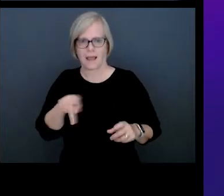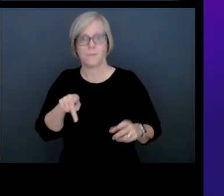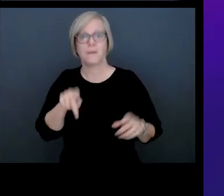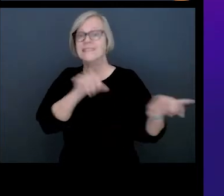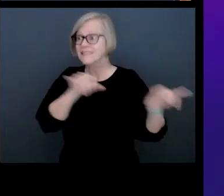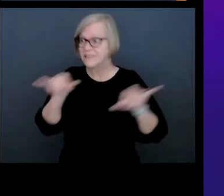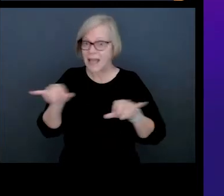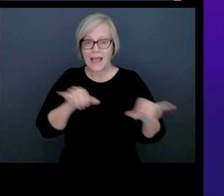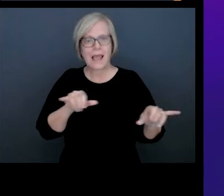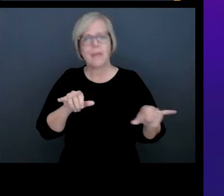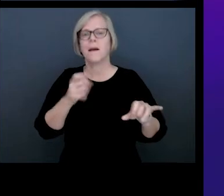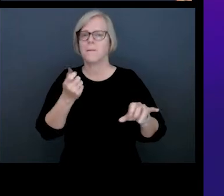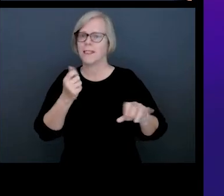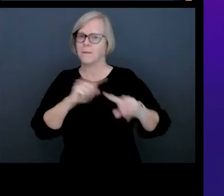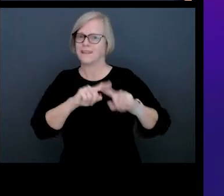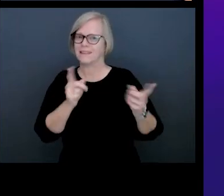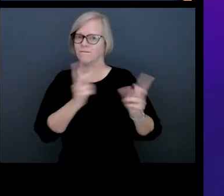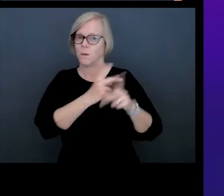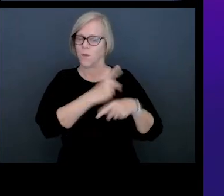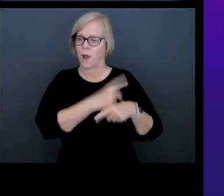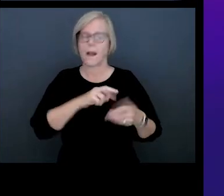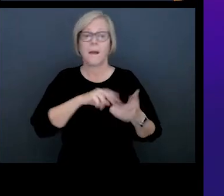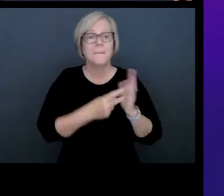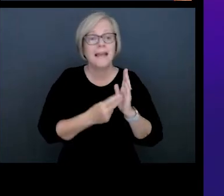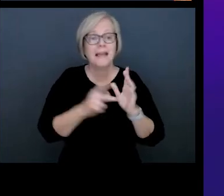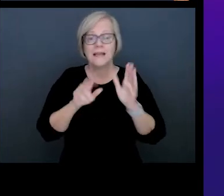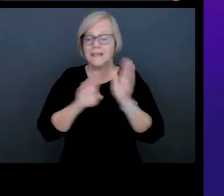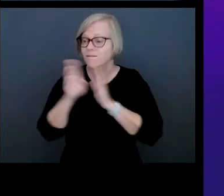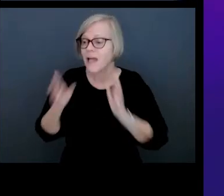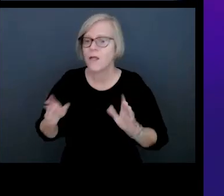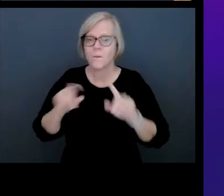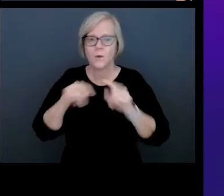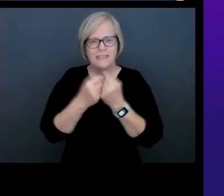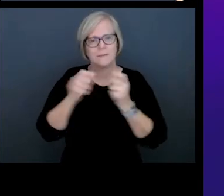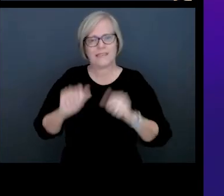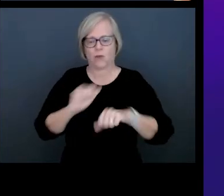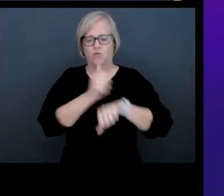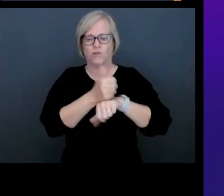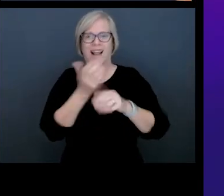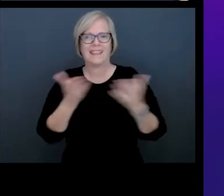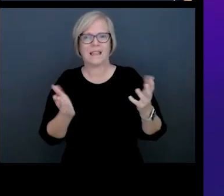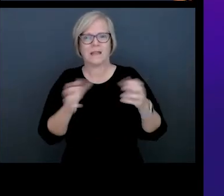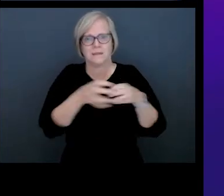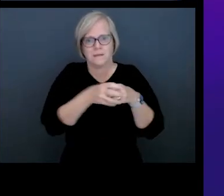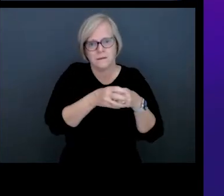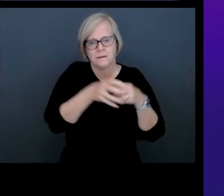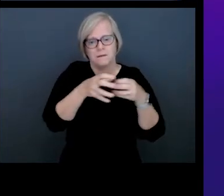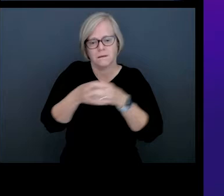That really empowers developers and teams to create things in isolation, so then that way, you're not stepping on each other's toes.